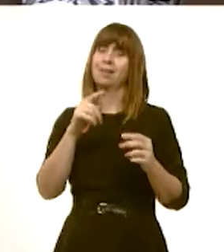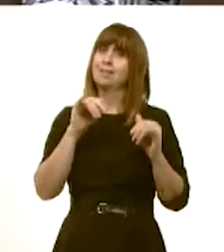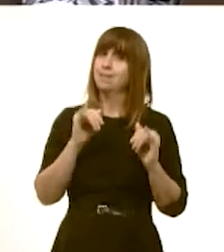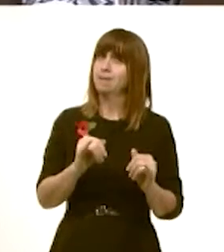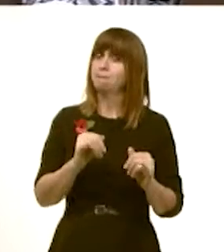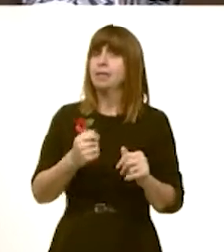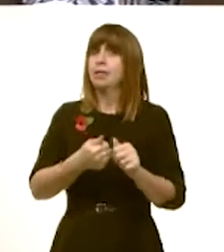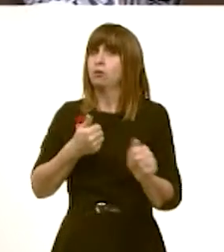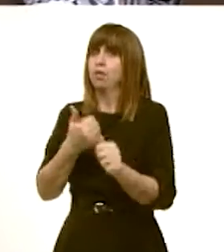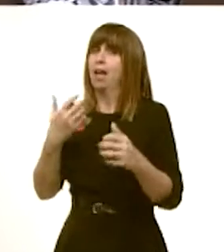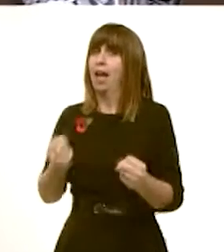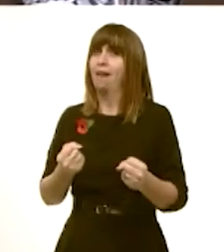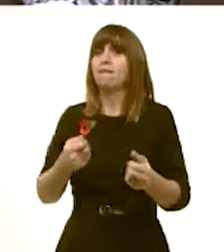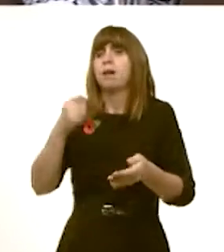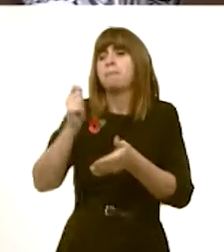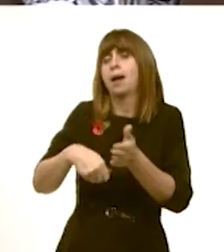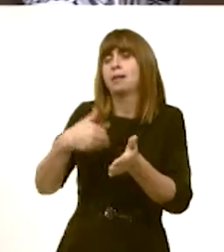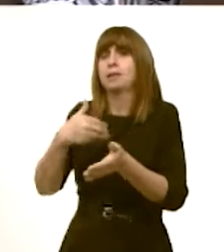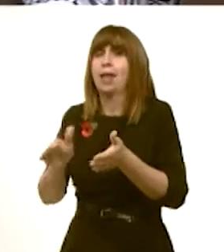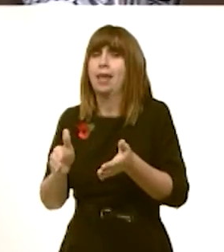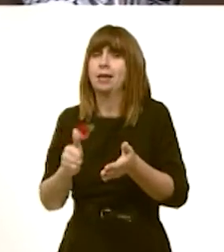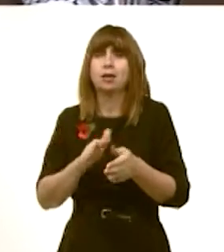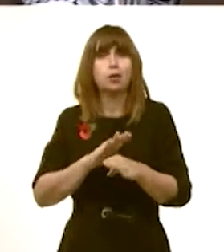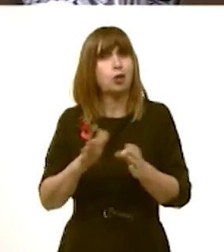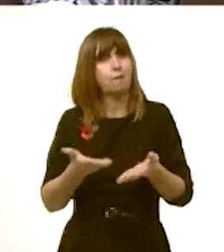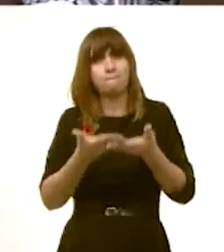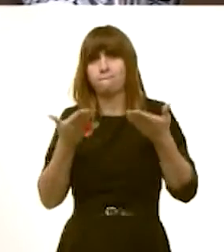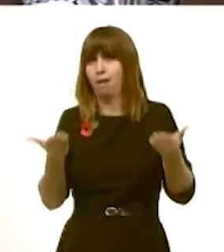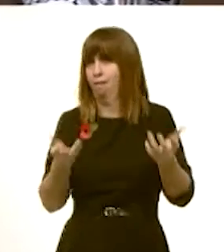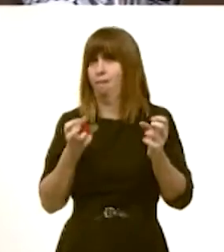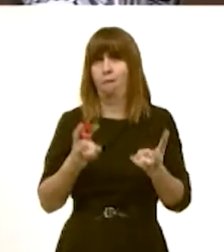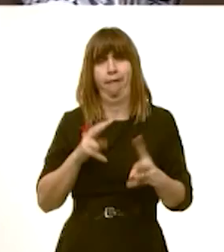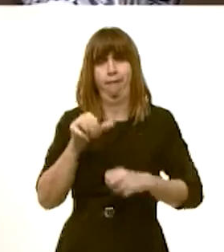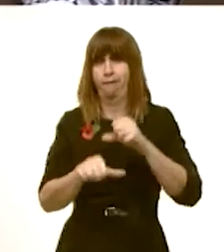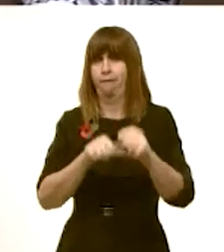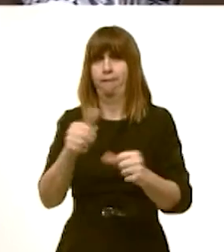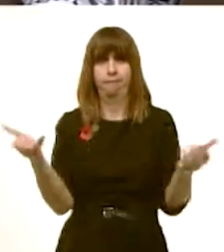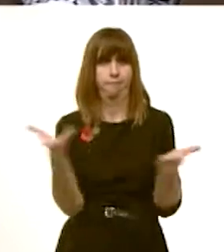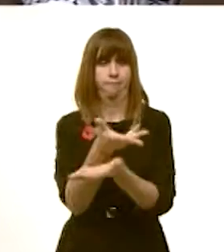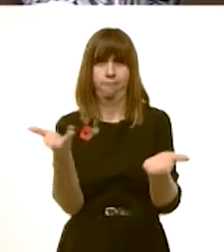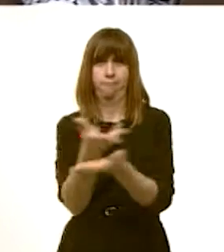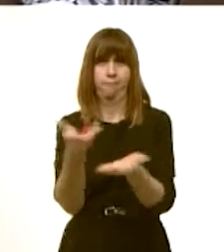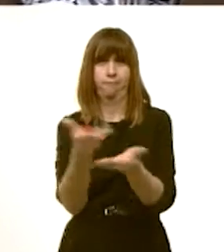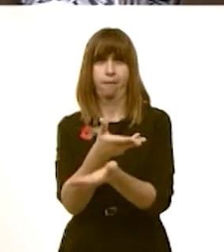the industry faces. We have global over-capacity, we know that, but also those trade practices donít help.